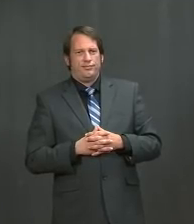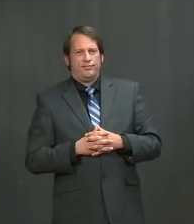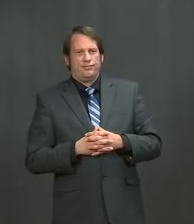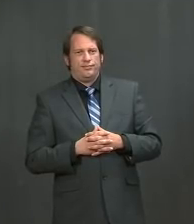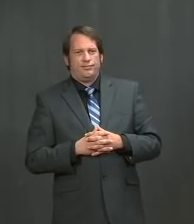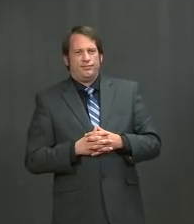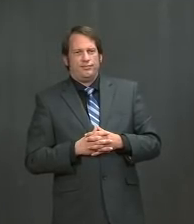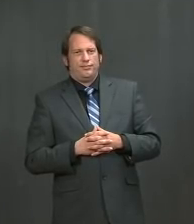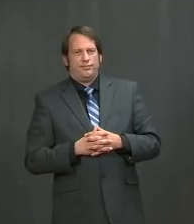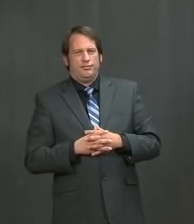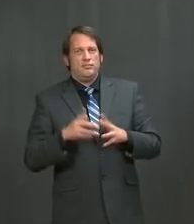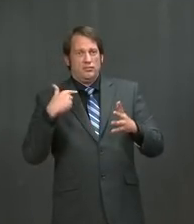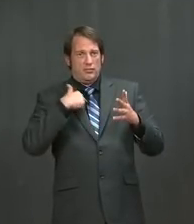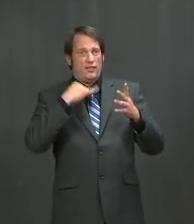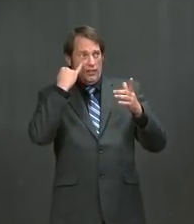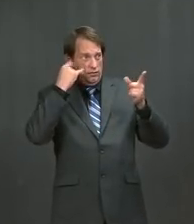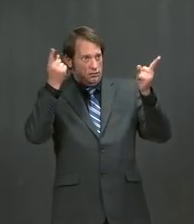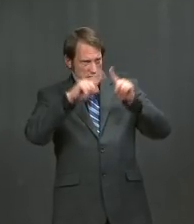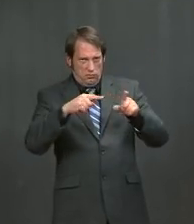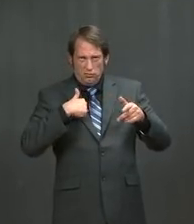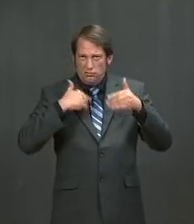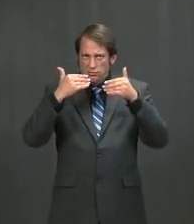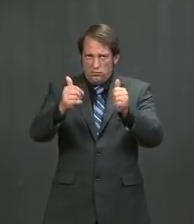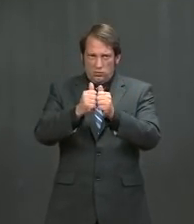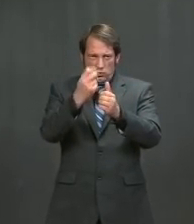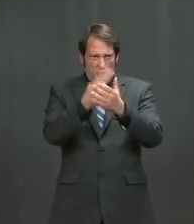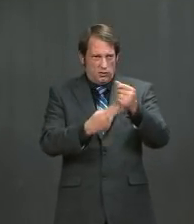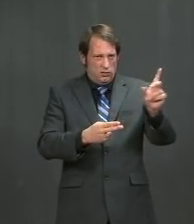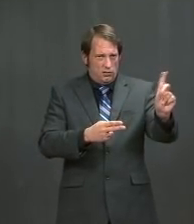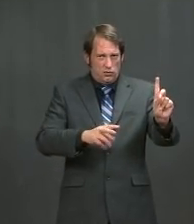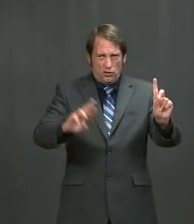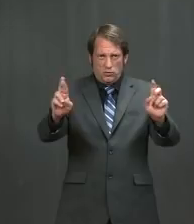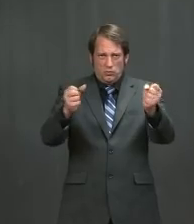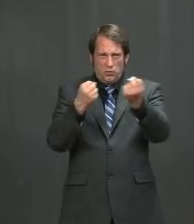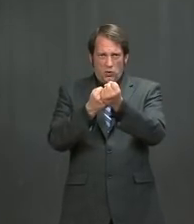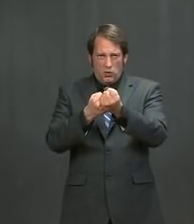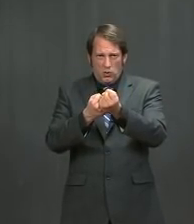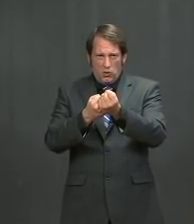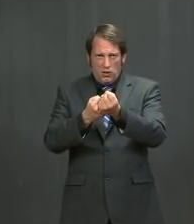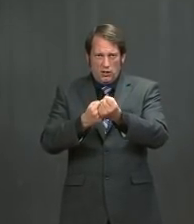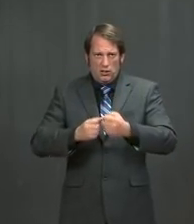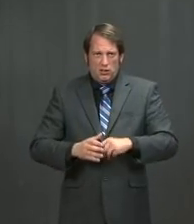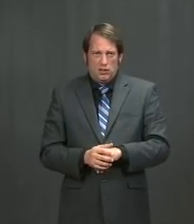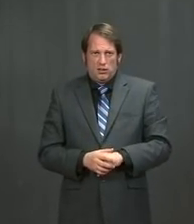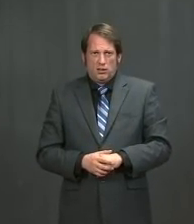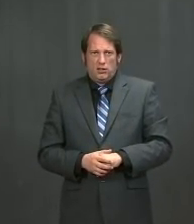The Press: And any more background you can provide on which lawmakers, specifically Republicans, the White House is reaching out to